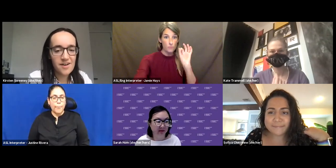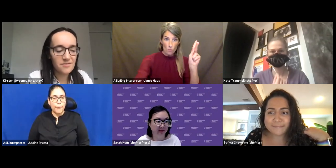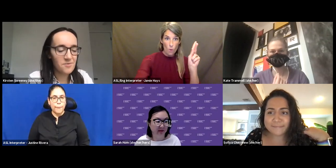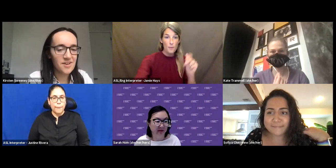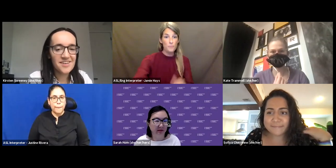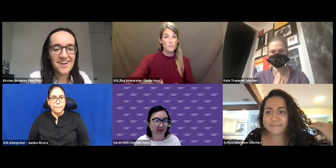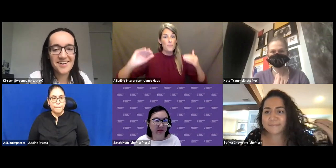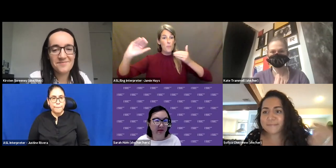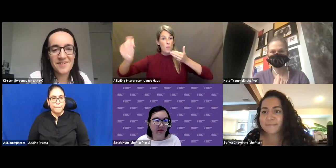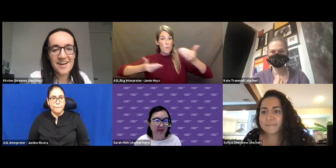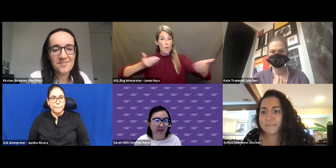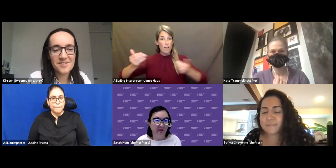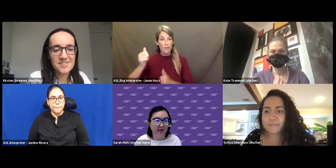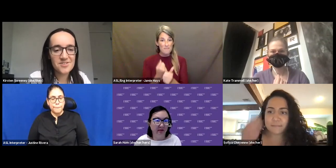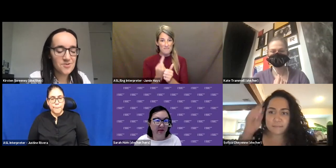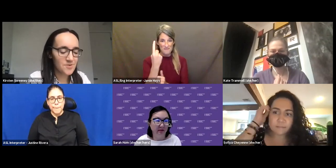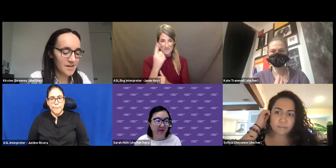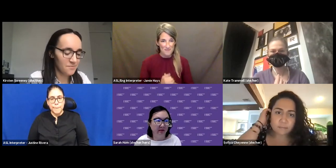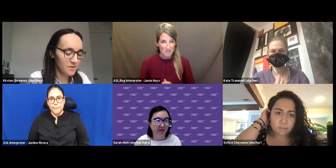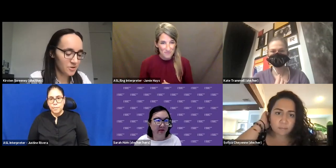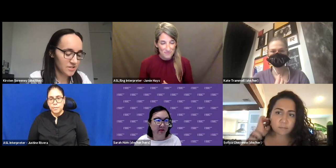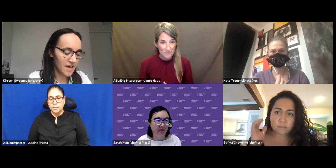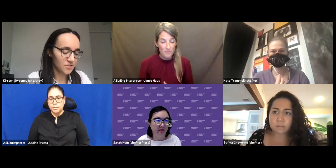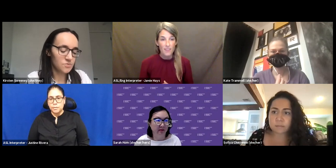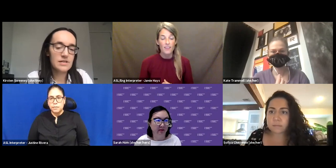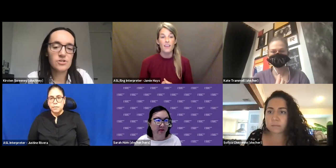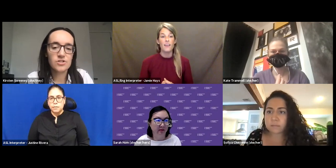everyone. I'm going to, in a moment, just ask you each to